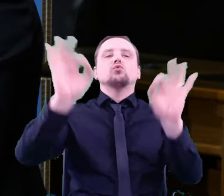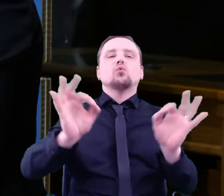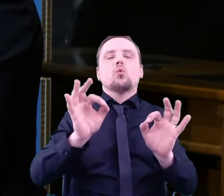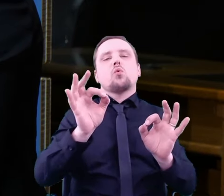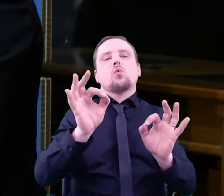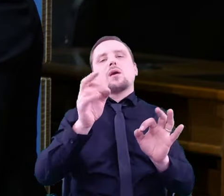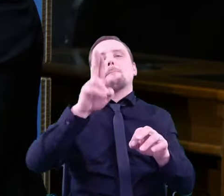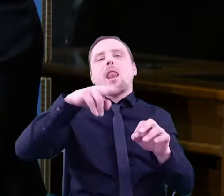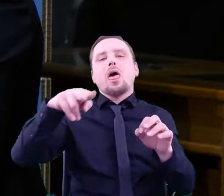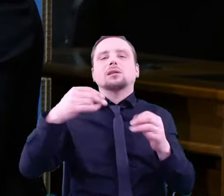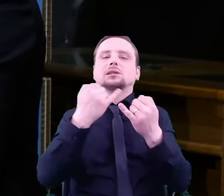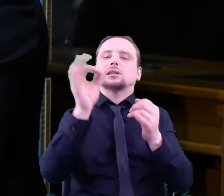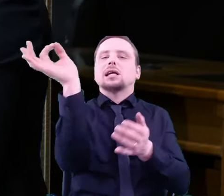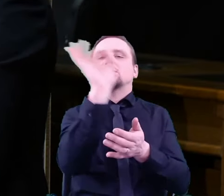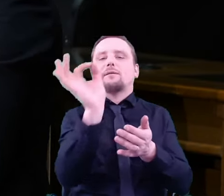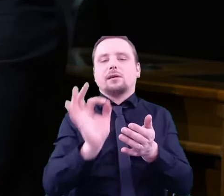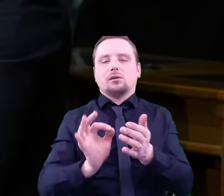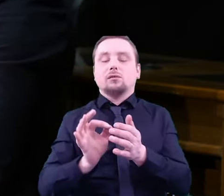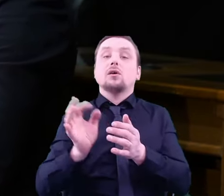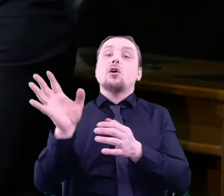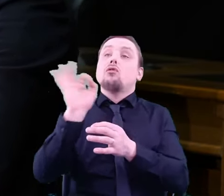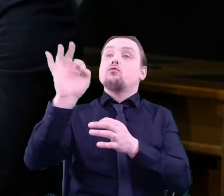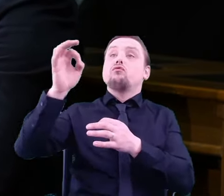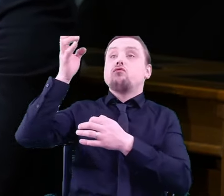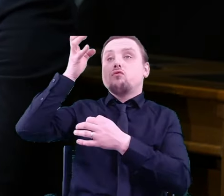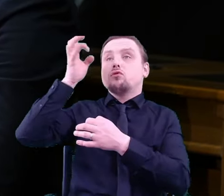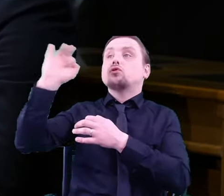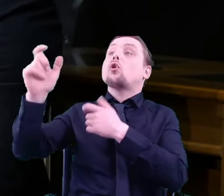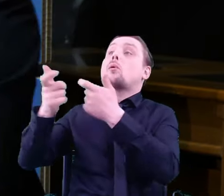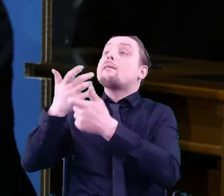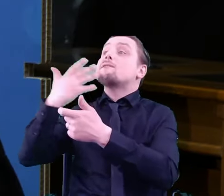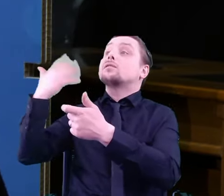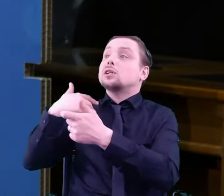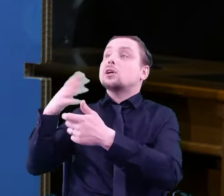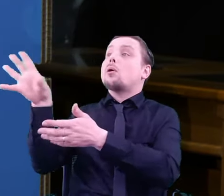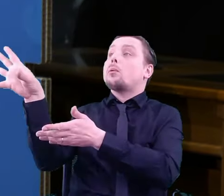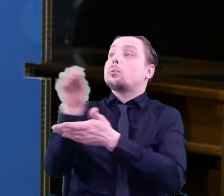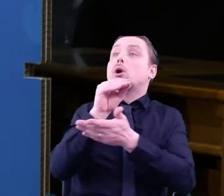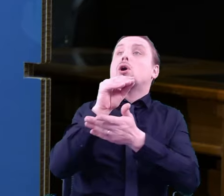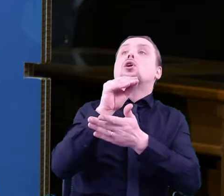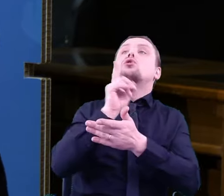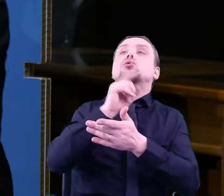This is an issue that we will certainly have to deal with as humanity.